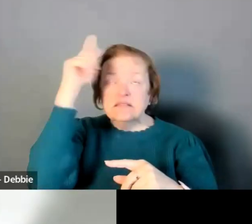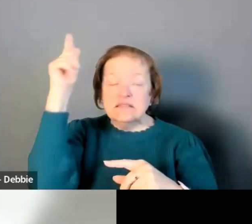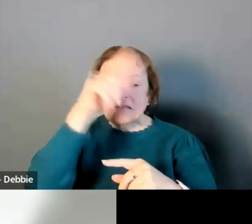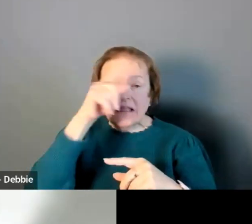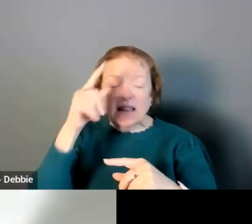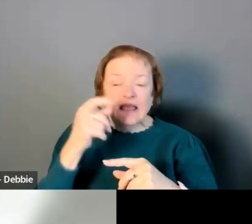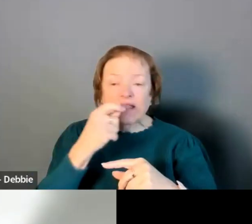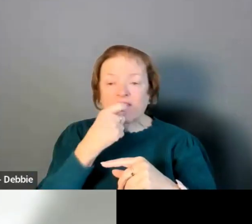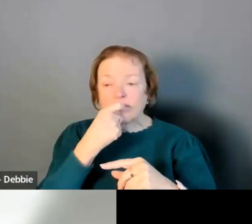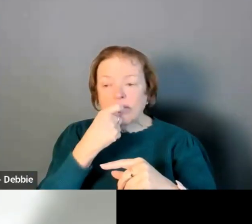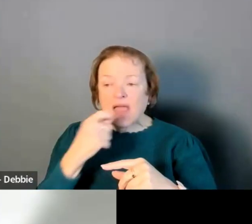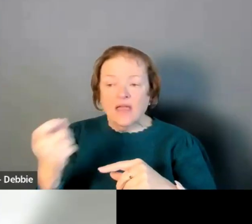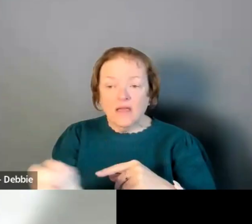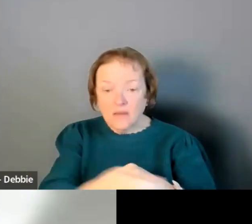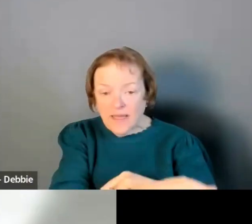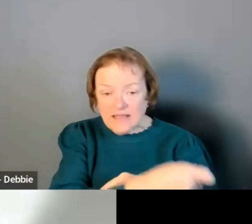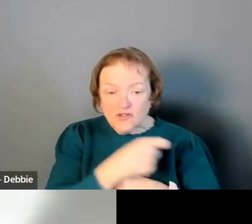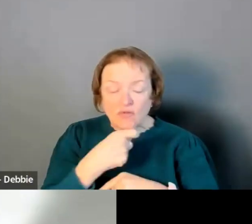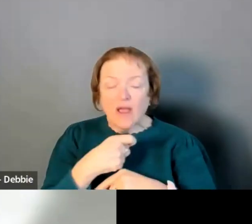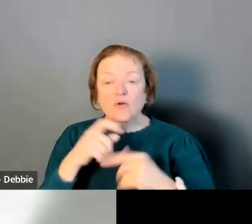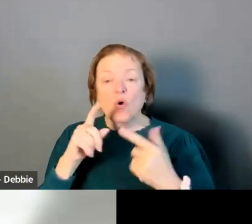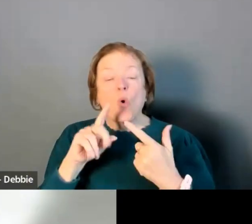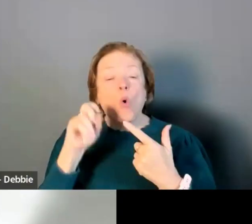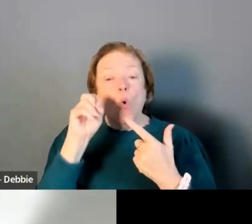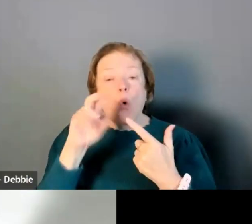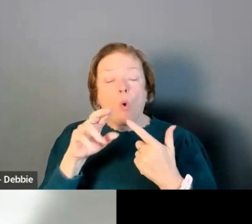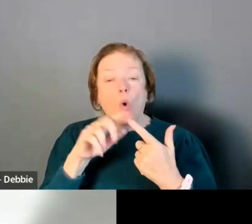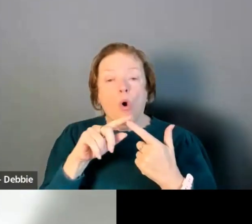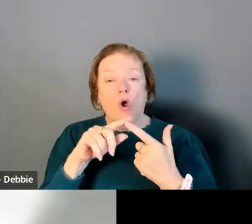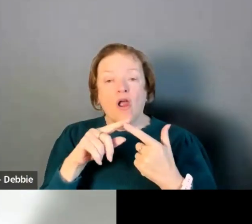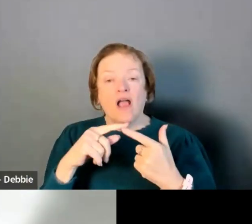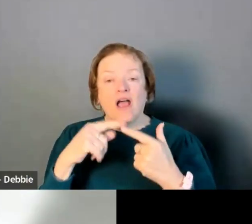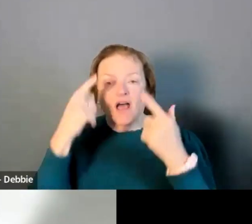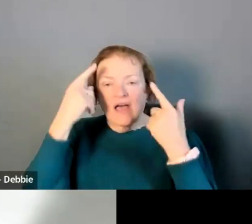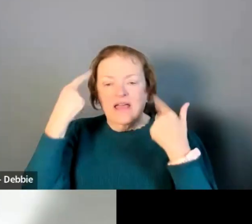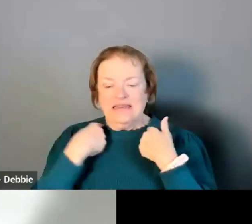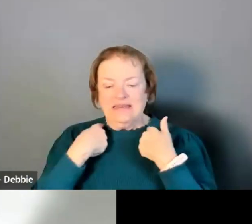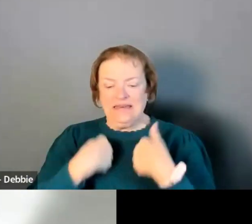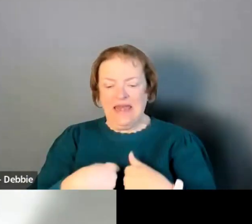you can have a neck a lanyard for your a neck loop lanyard kind of mic.